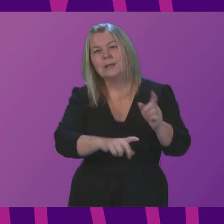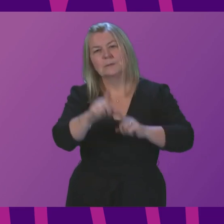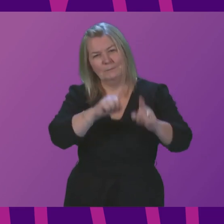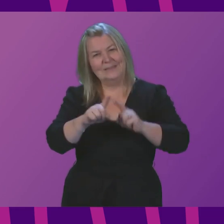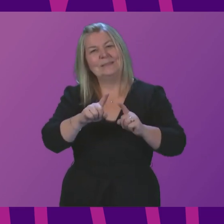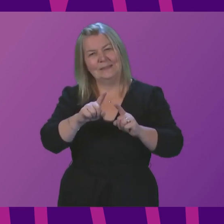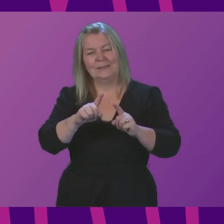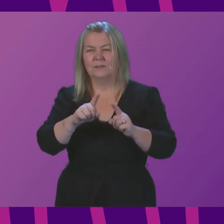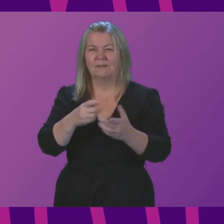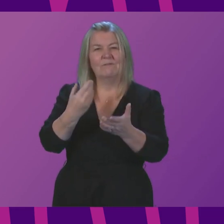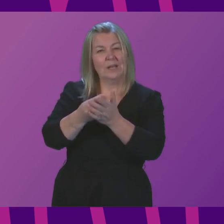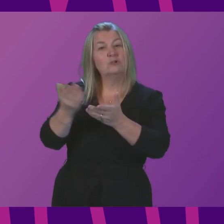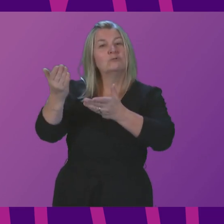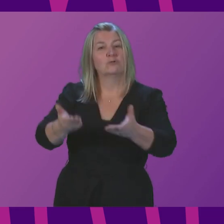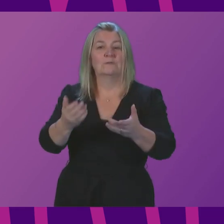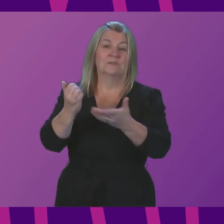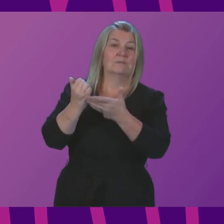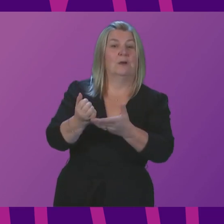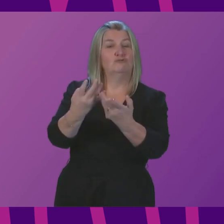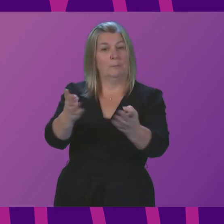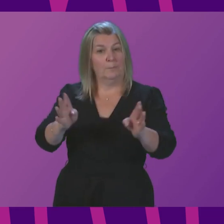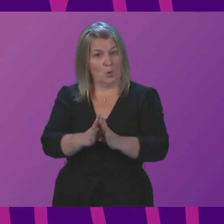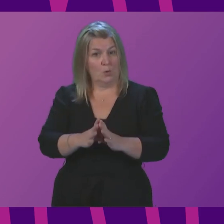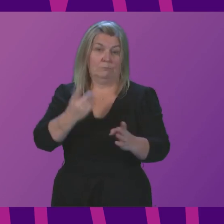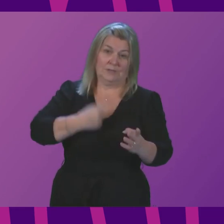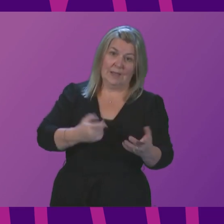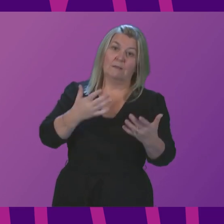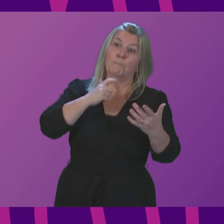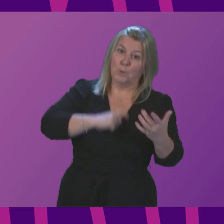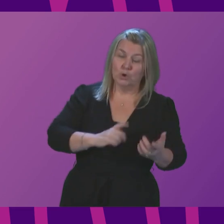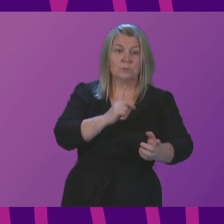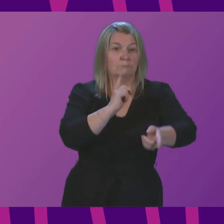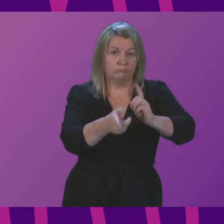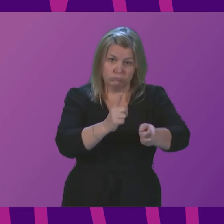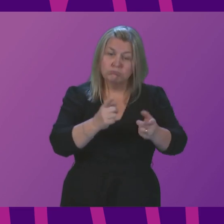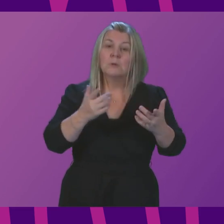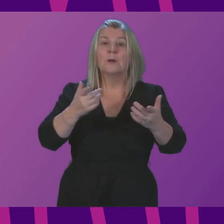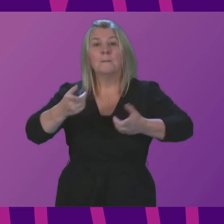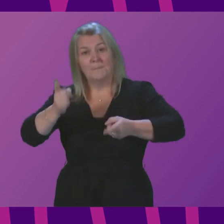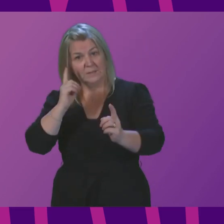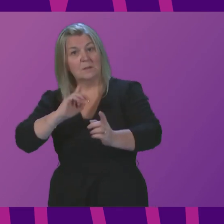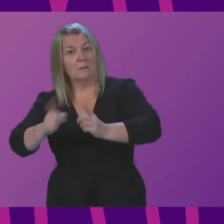Advisory Board at its next meeting. I have had discussions, as have my ministers, about how those services can best be delivered,